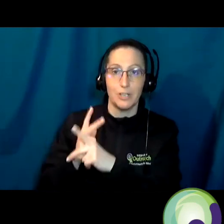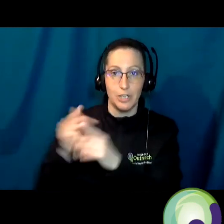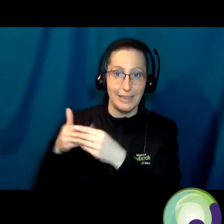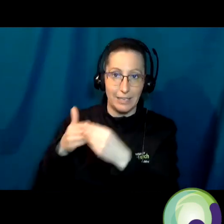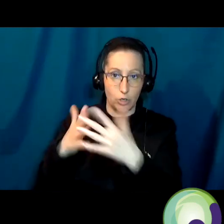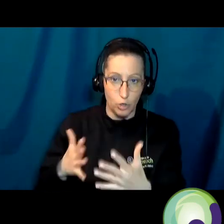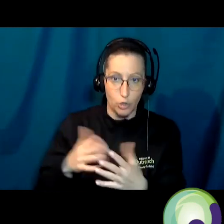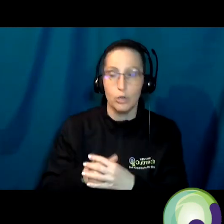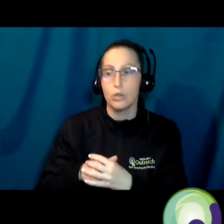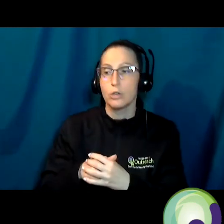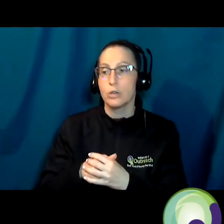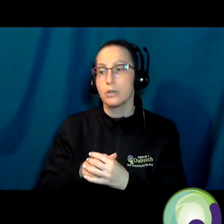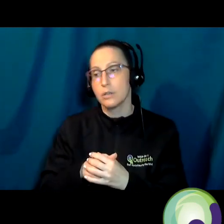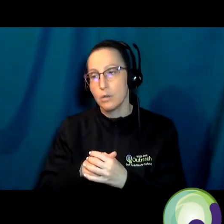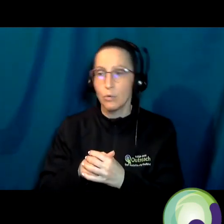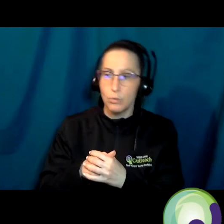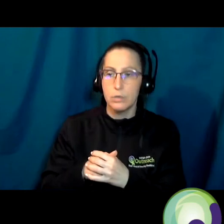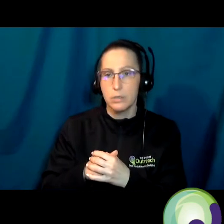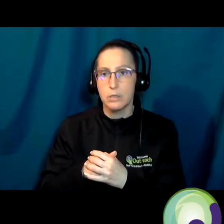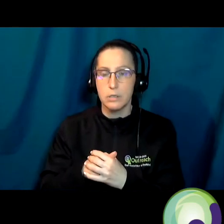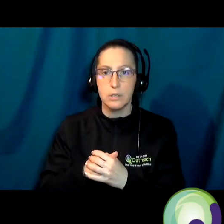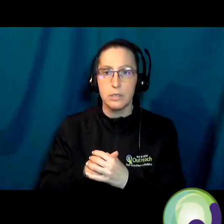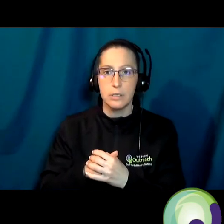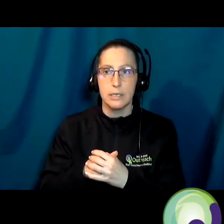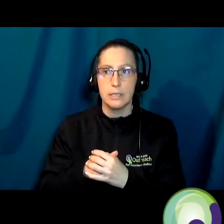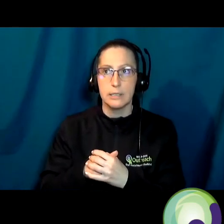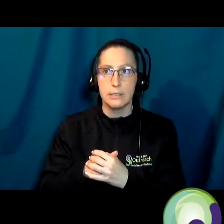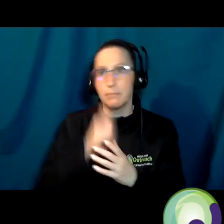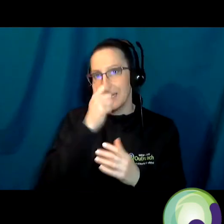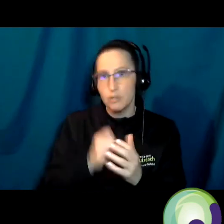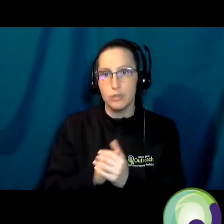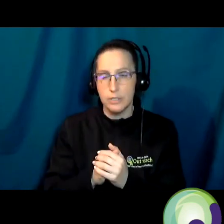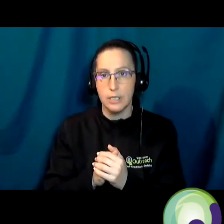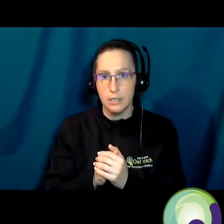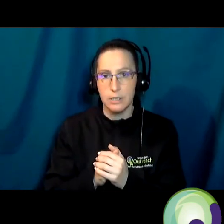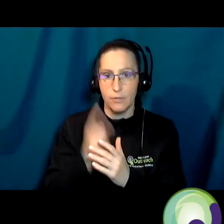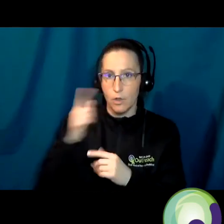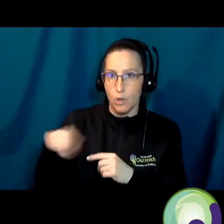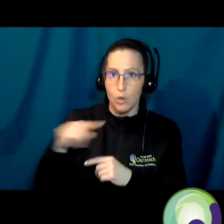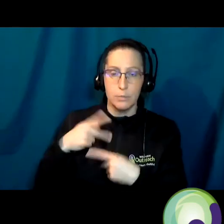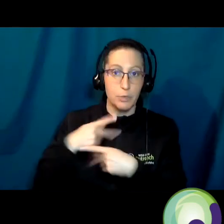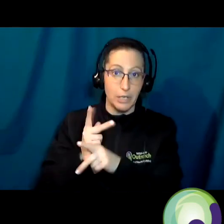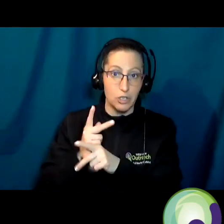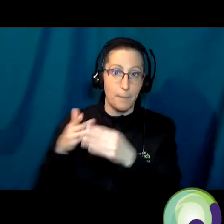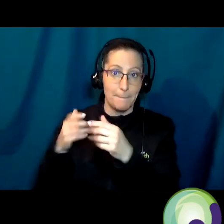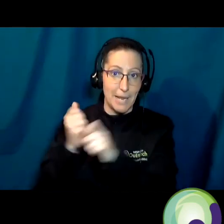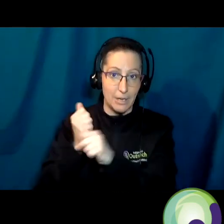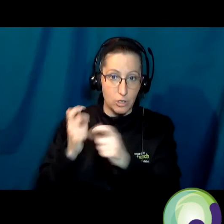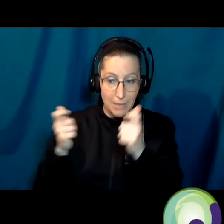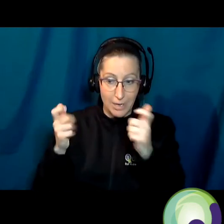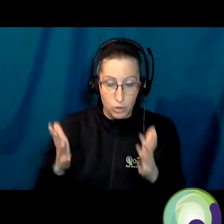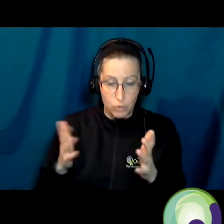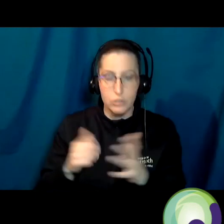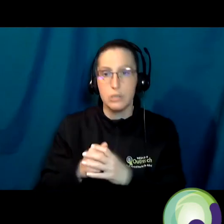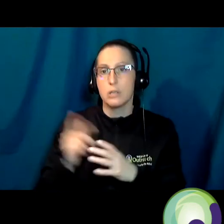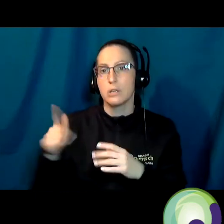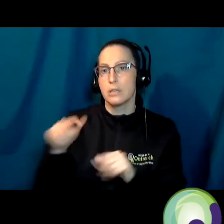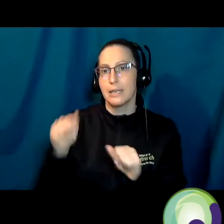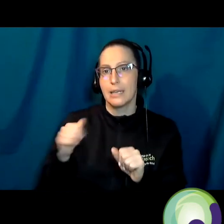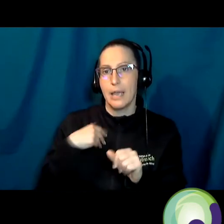it's been an interesting stretch for those production managers to become obvious video